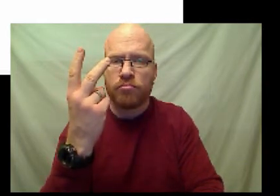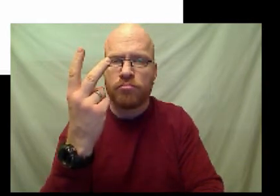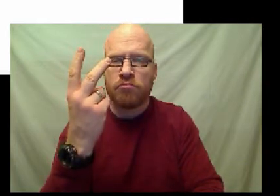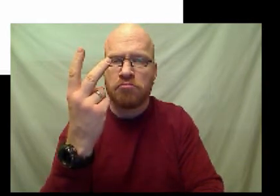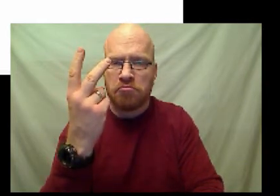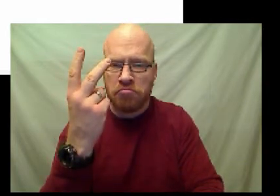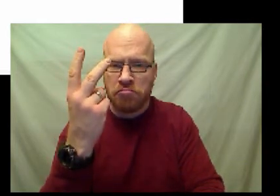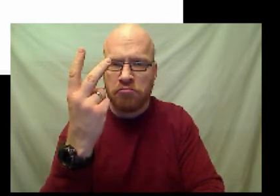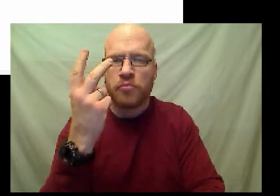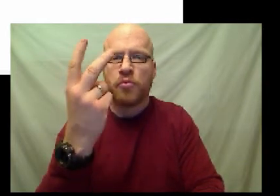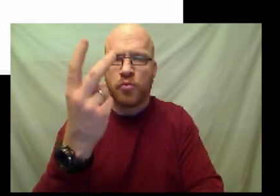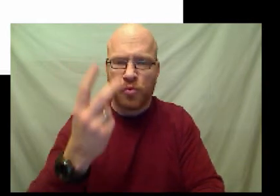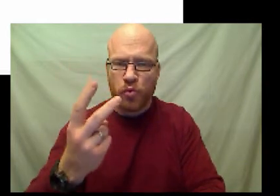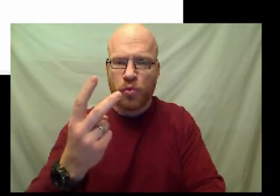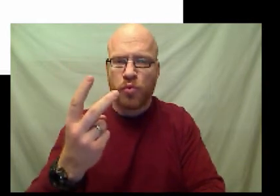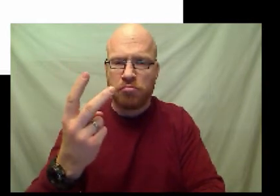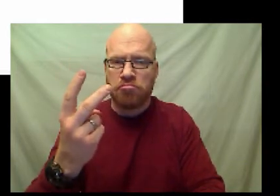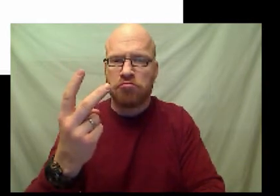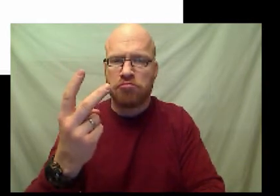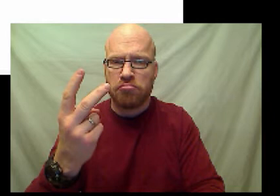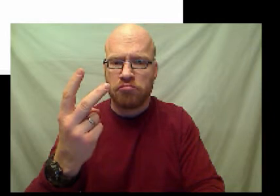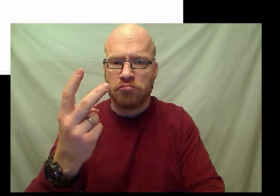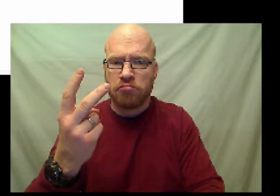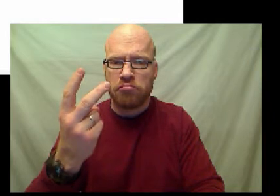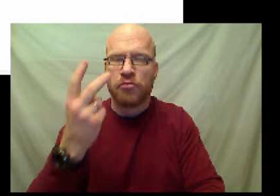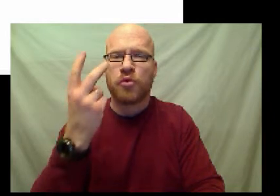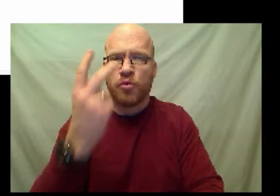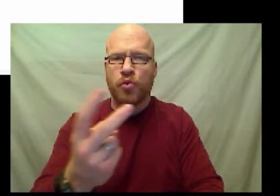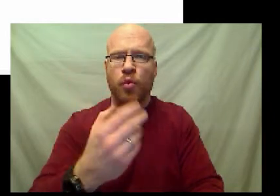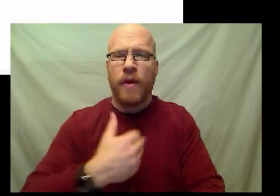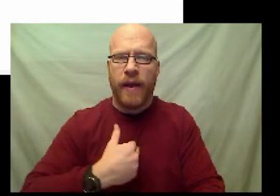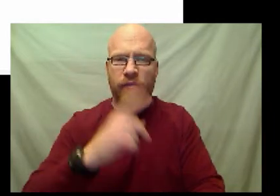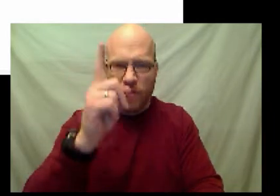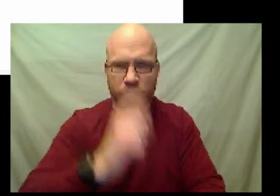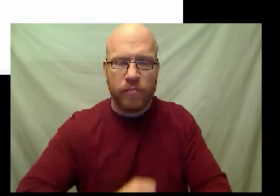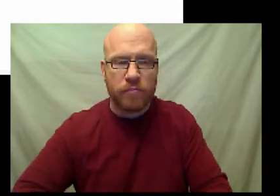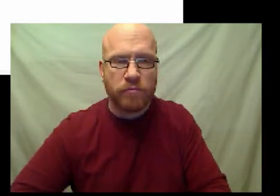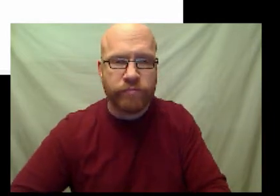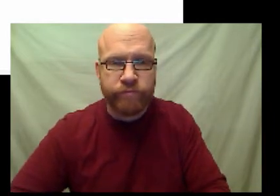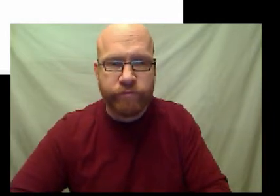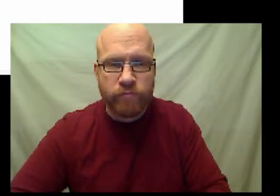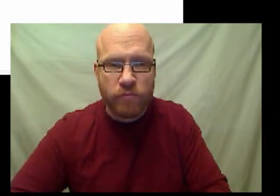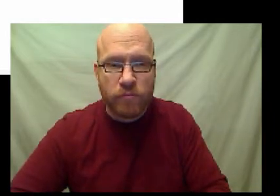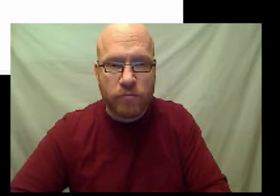Two, 2, and 2 -- they all have a 2 inside of them. We'll put that over here.